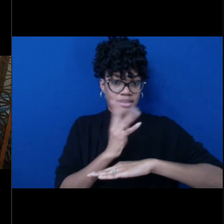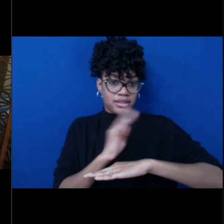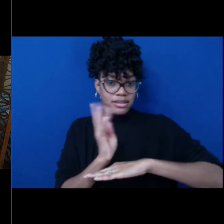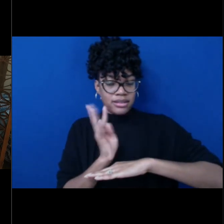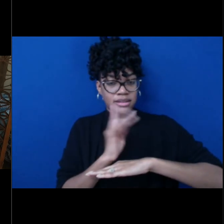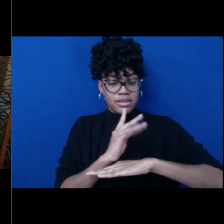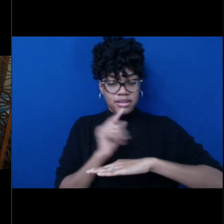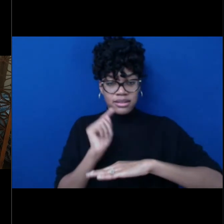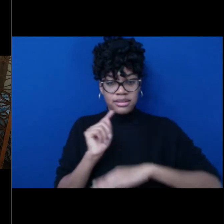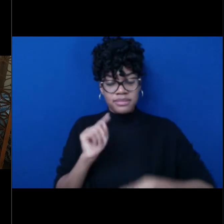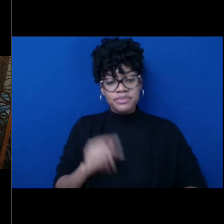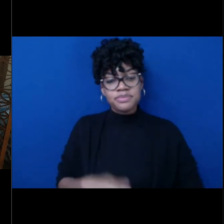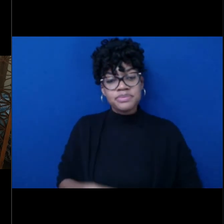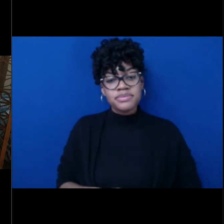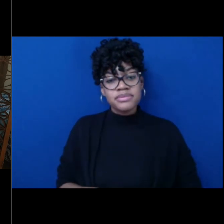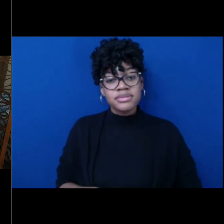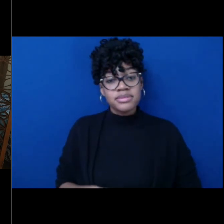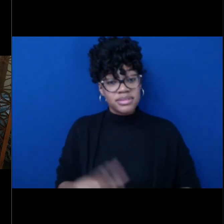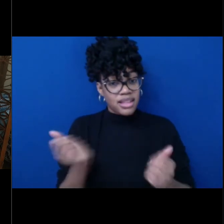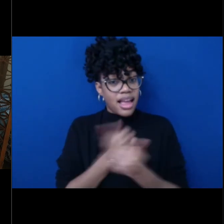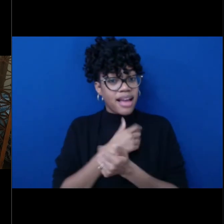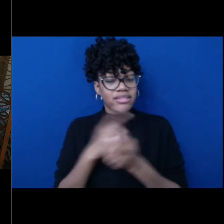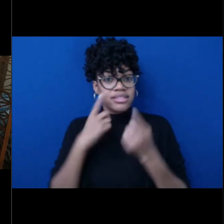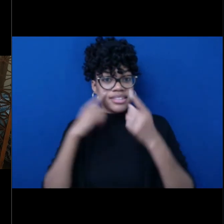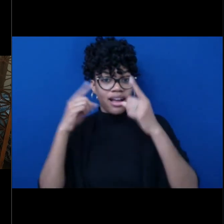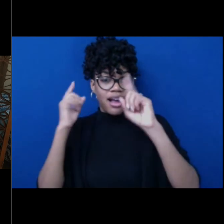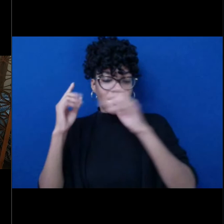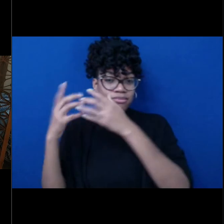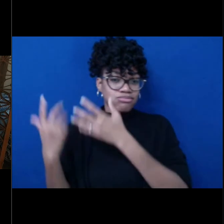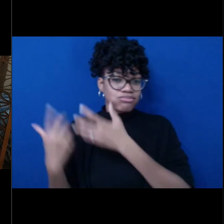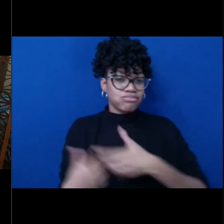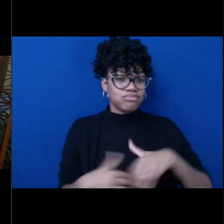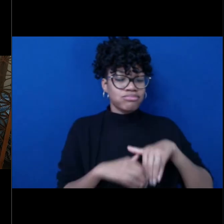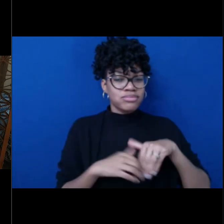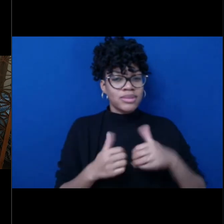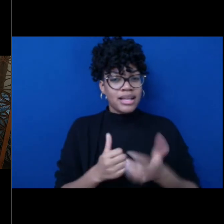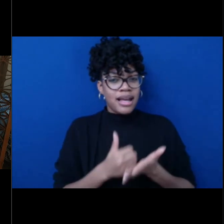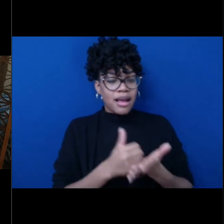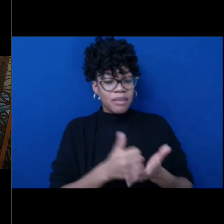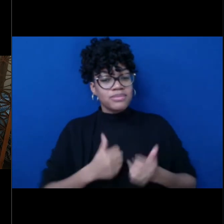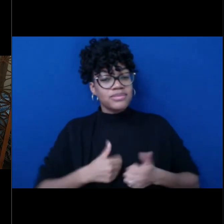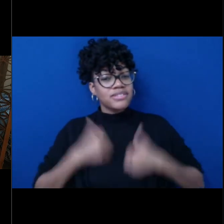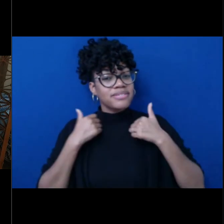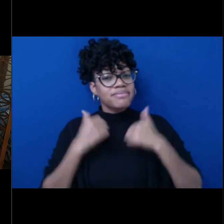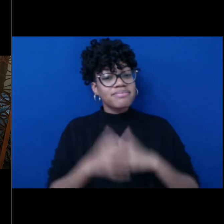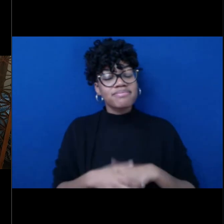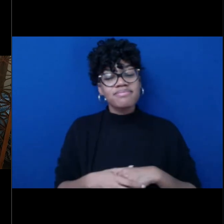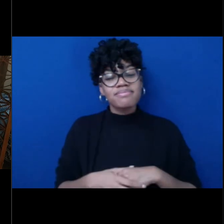in order for this coral polyp to survive. Okay, so what else did we learn about?